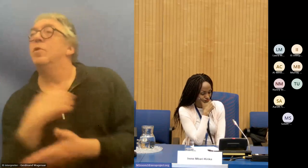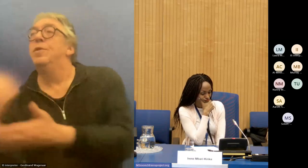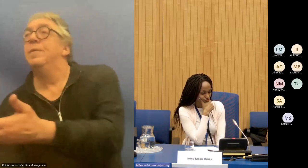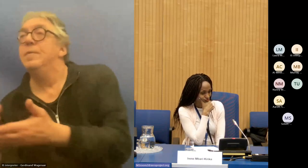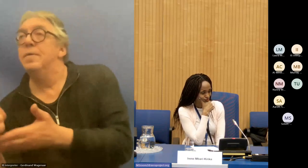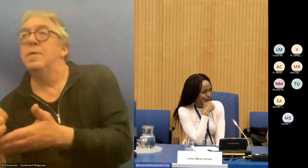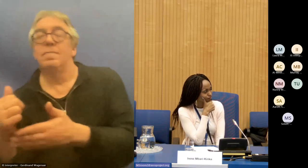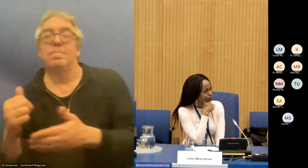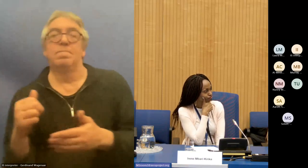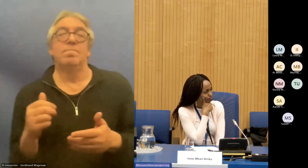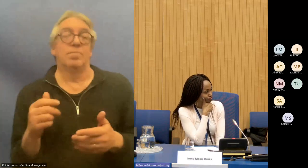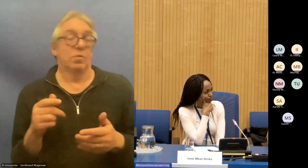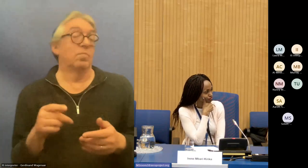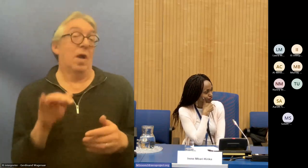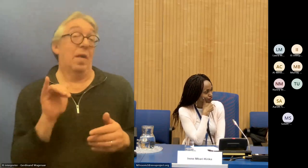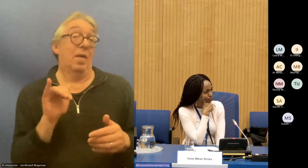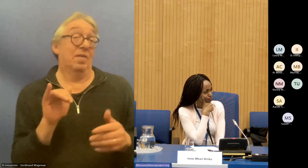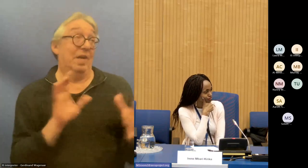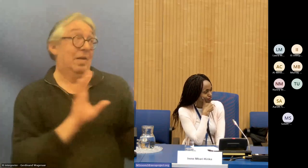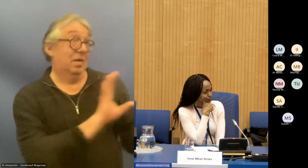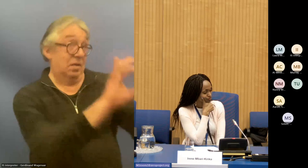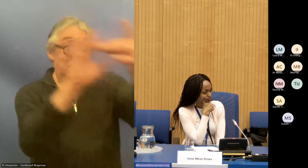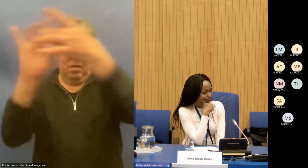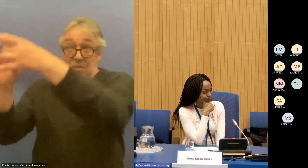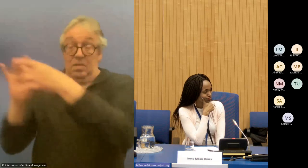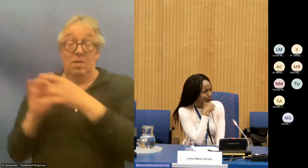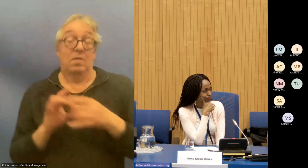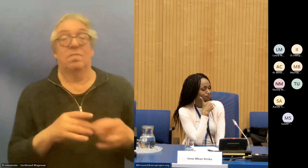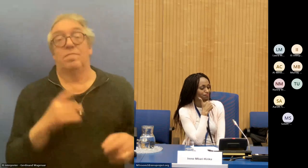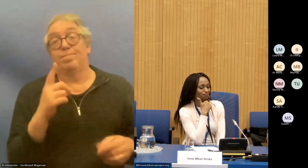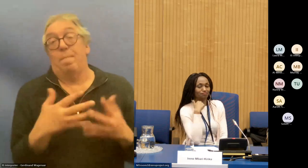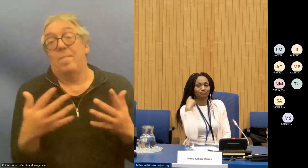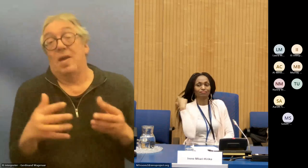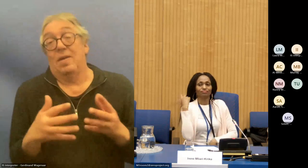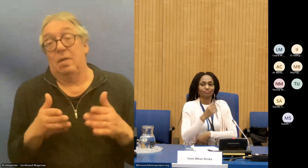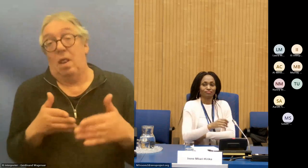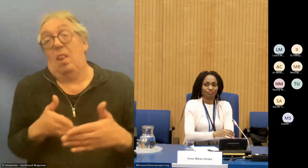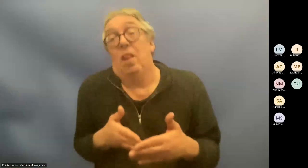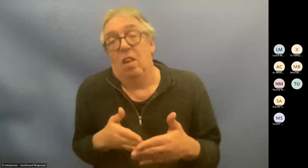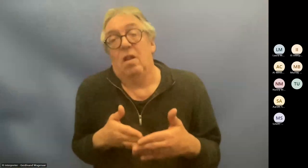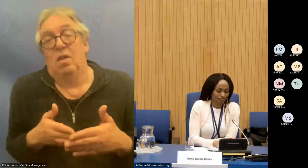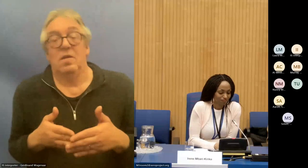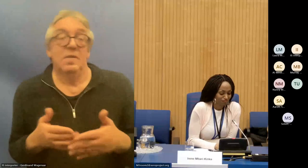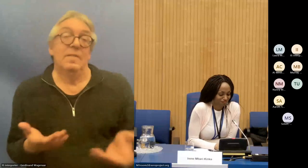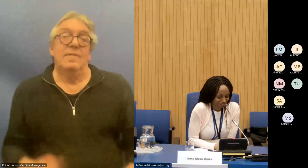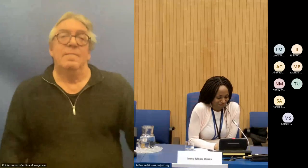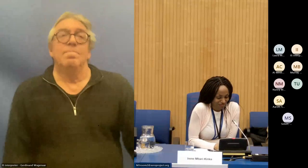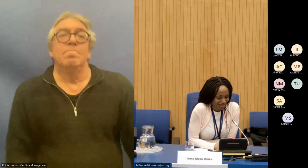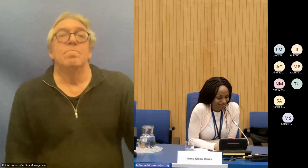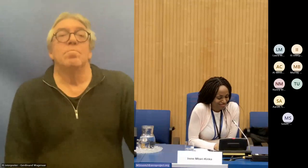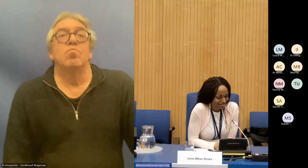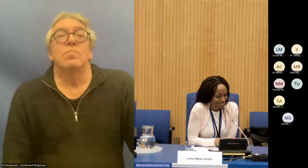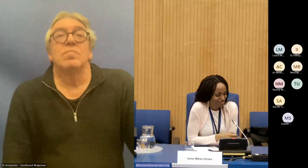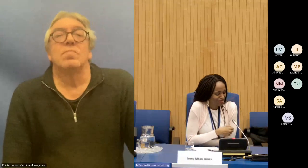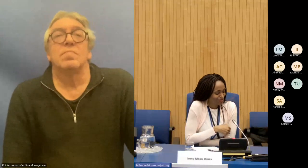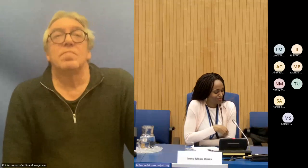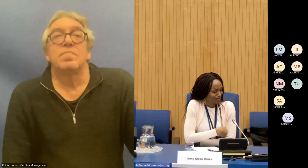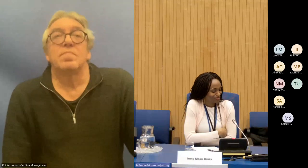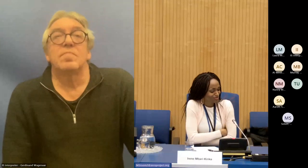and still is a challenge, one of them I will say. IRENE MBARI-KIRIKA: Excellent, thank you. As